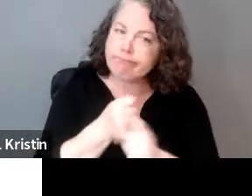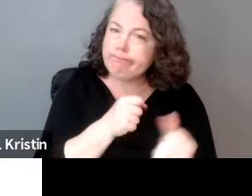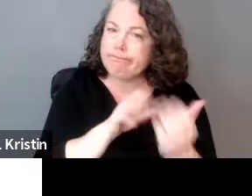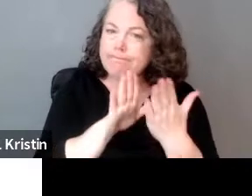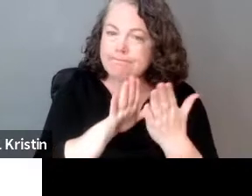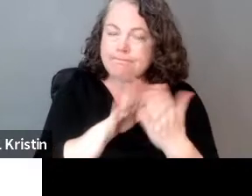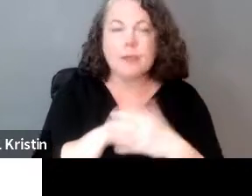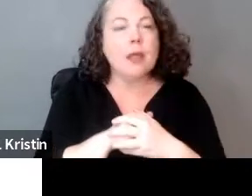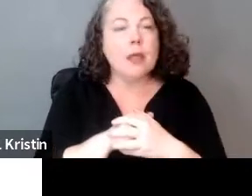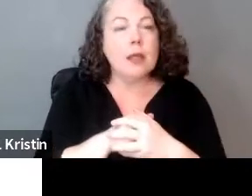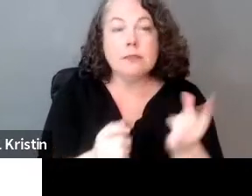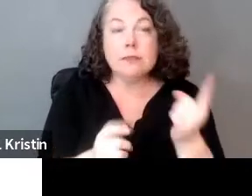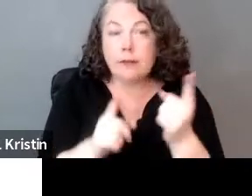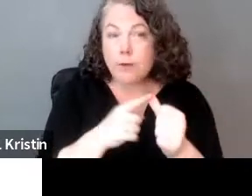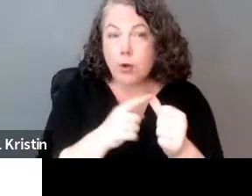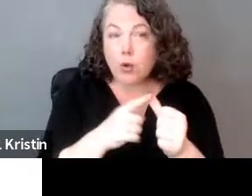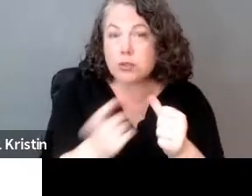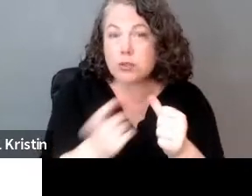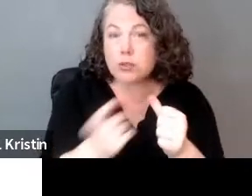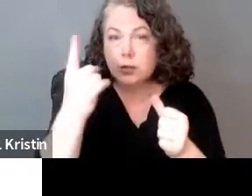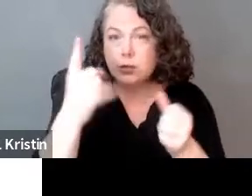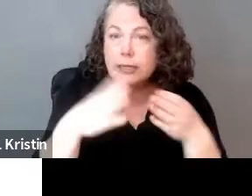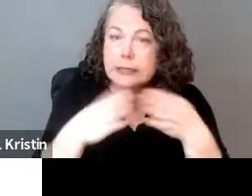Understanding general lobbying restrictions